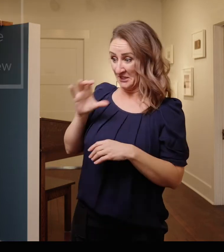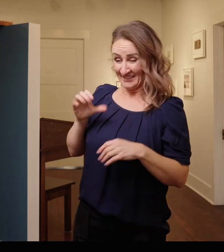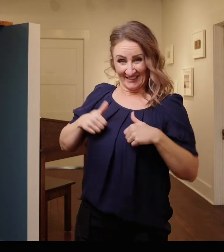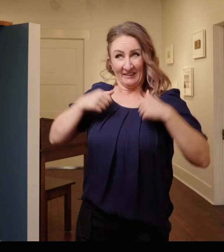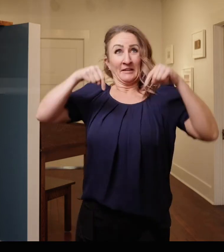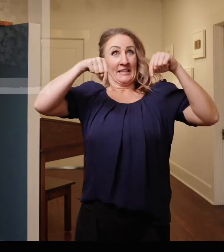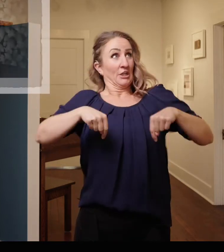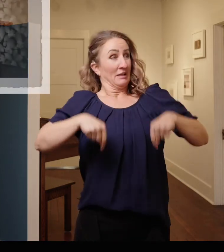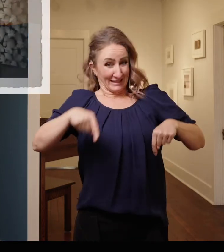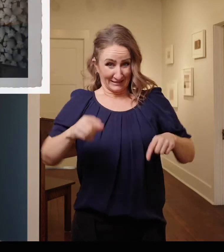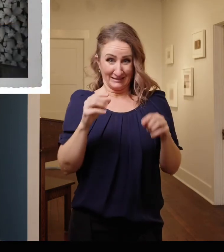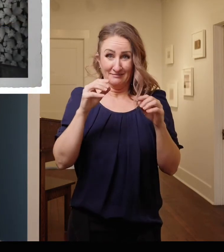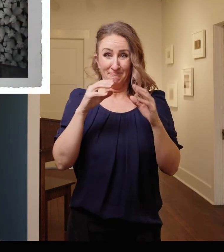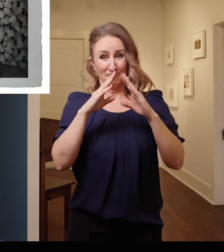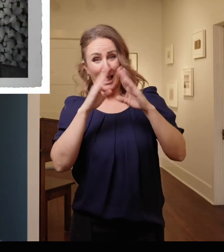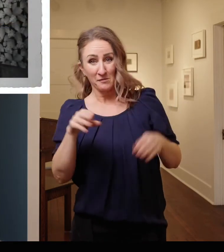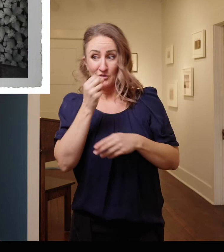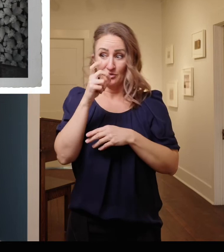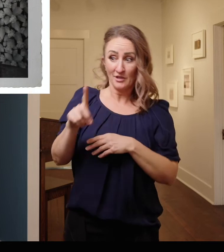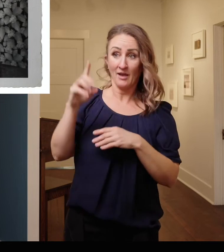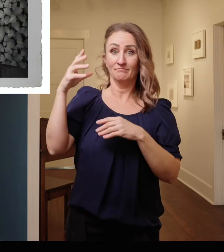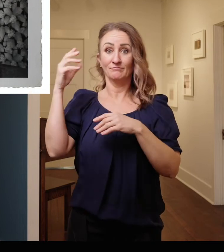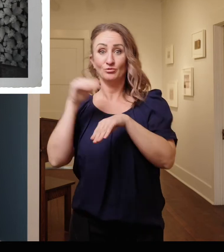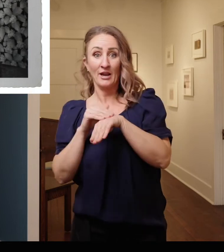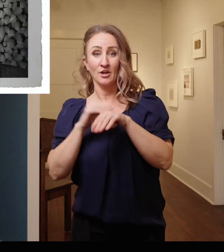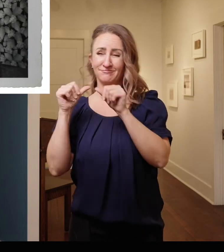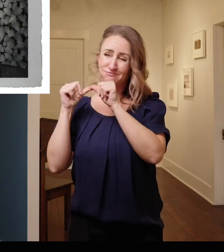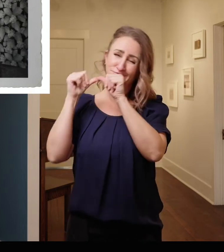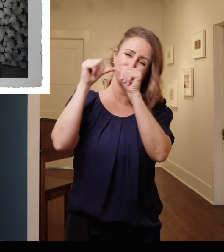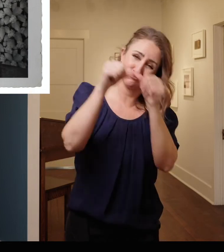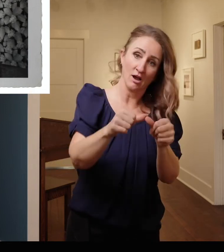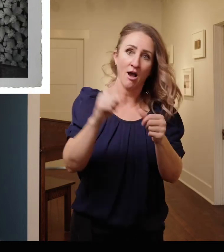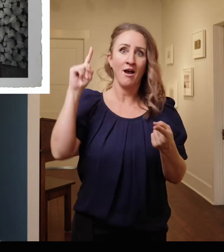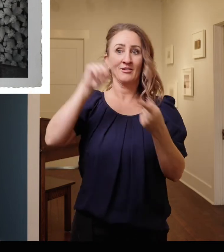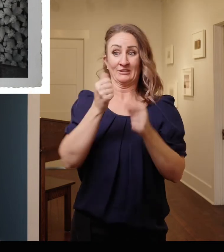Castle lived on-site with his family until he passed away in 1977.